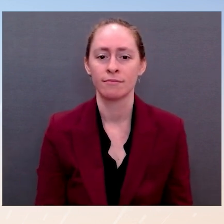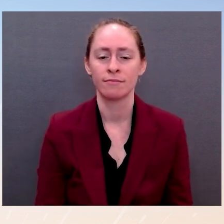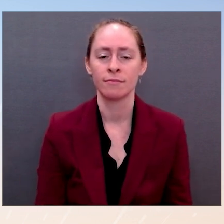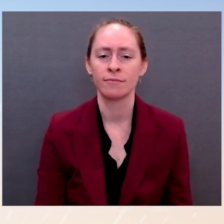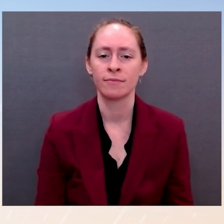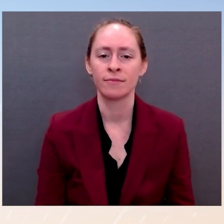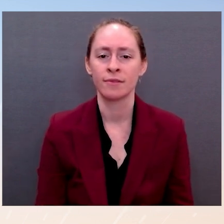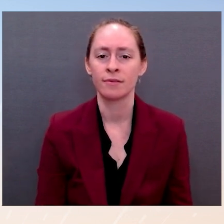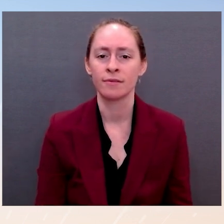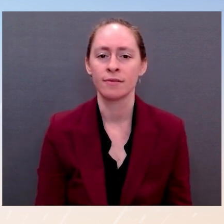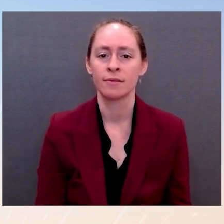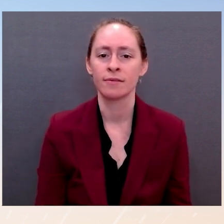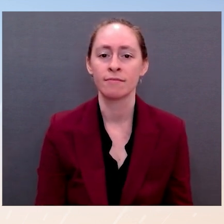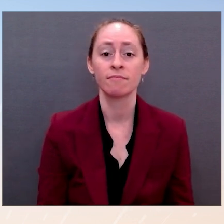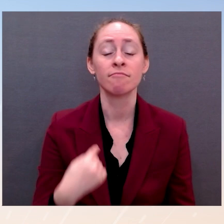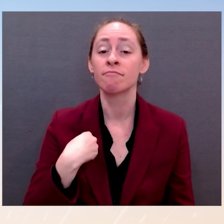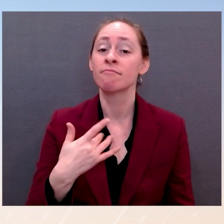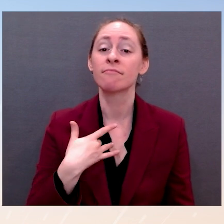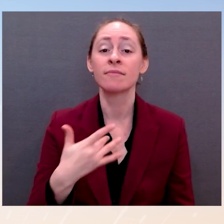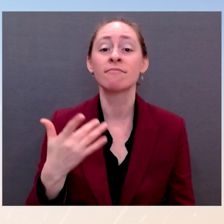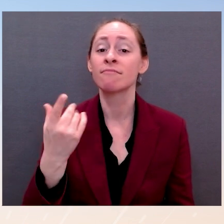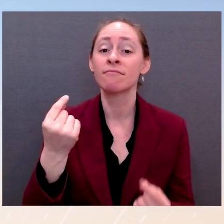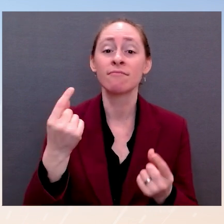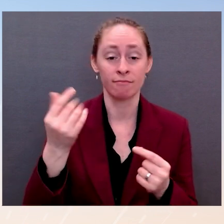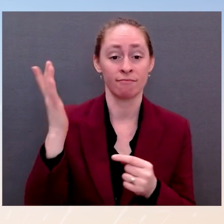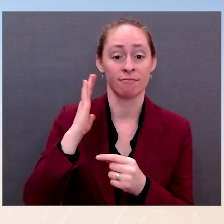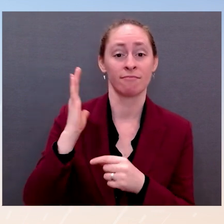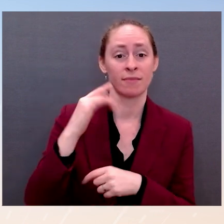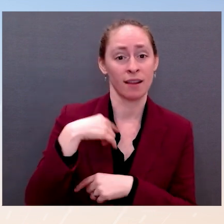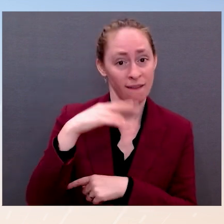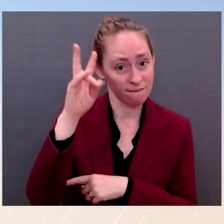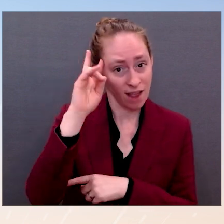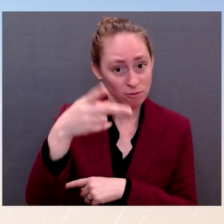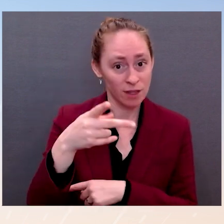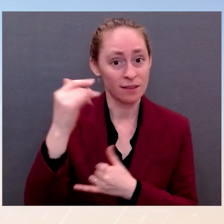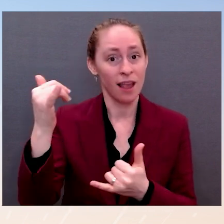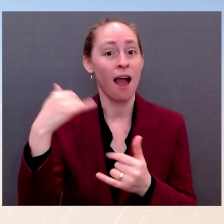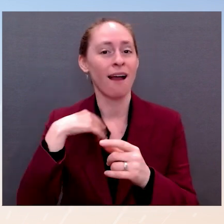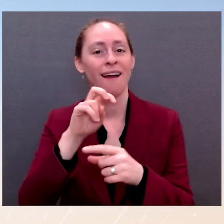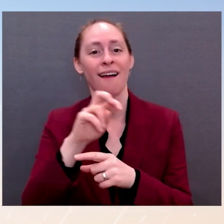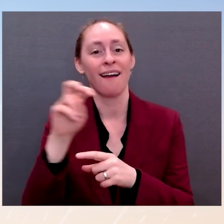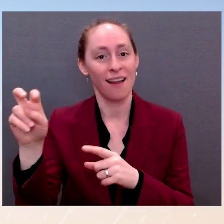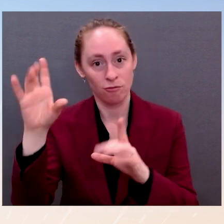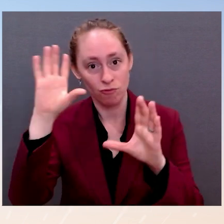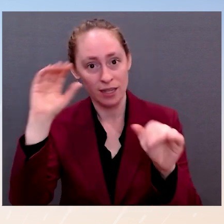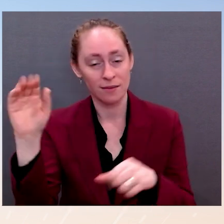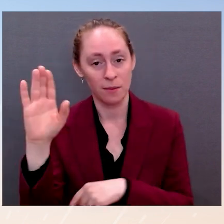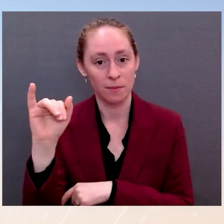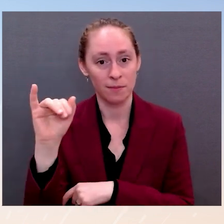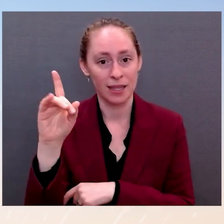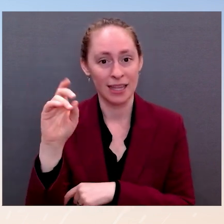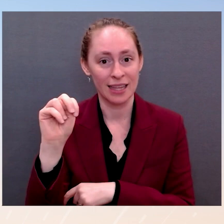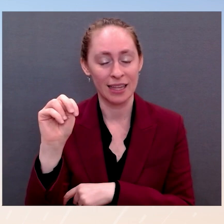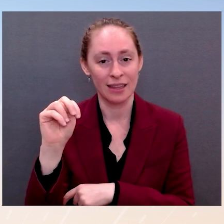because of a crazy reason. I've been working for then Vice President , now President Biden and I hadn't been able to spend